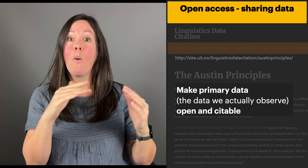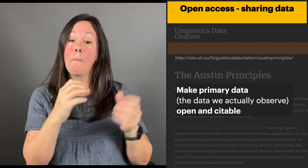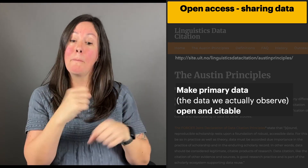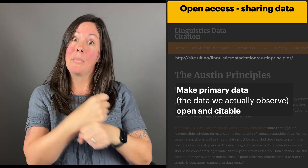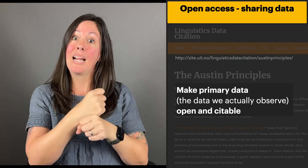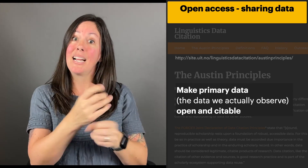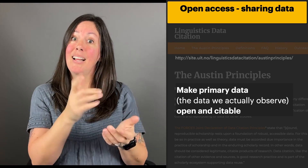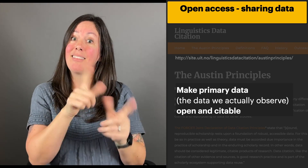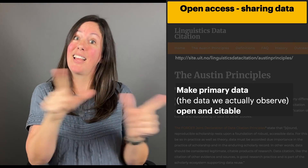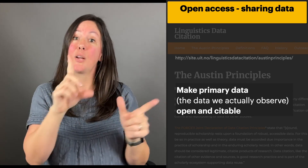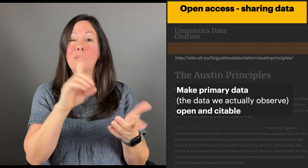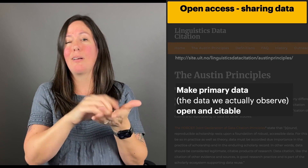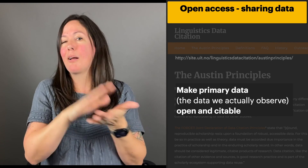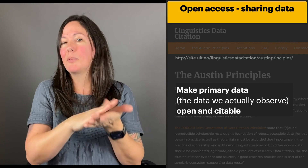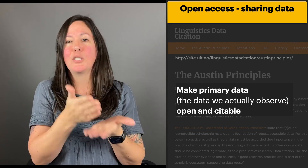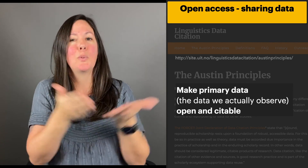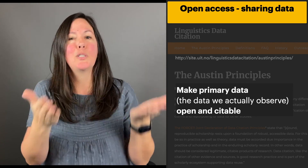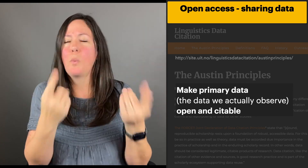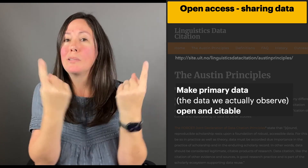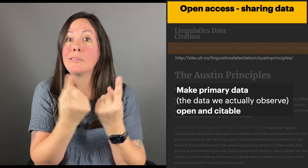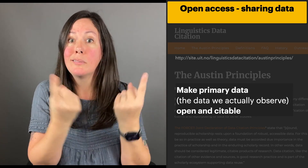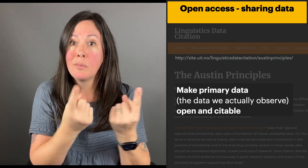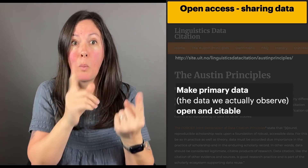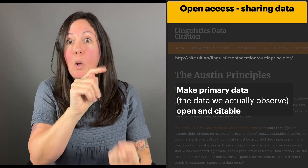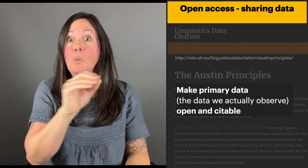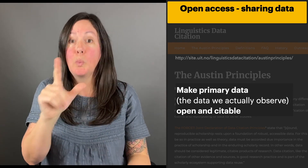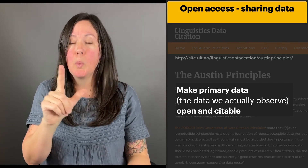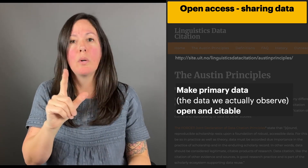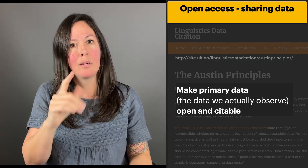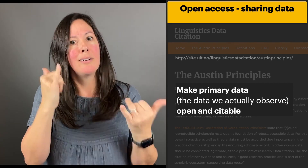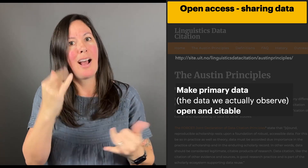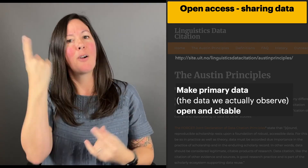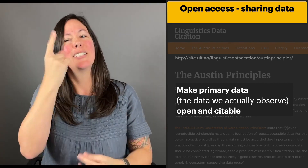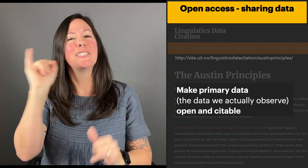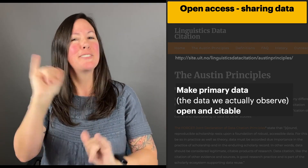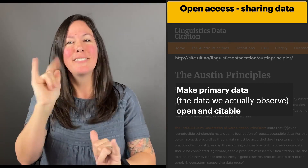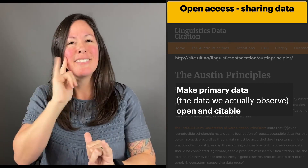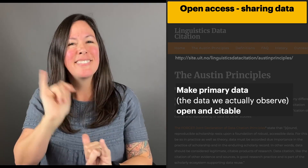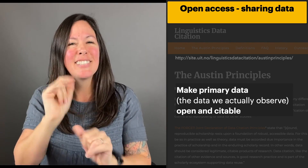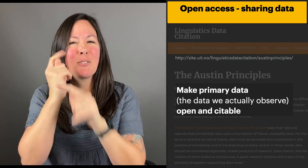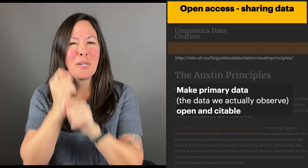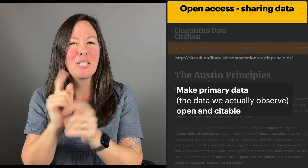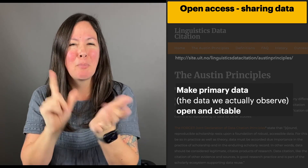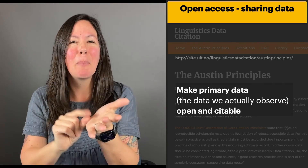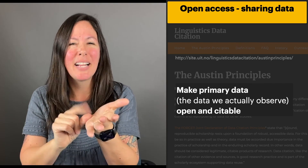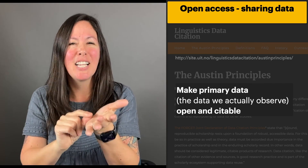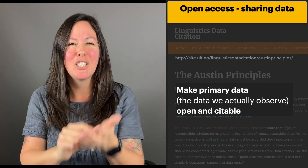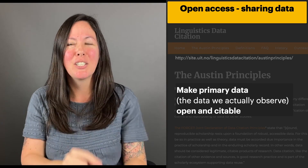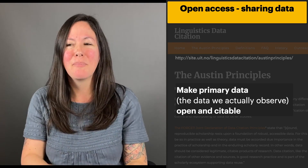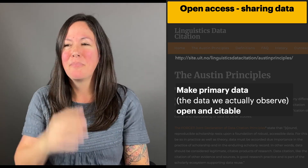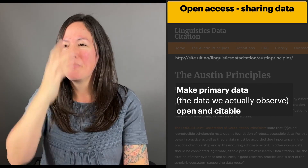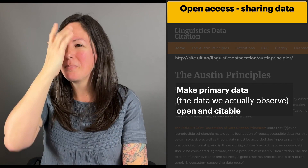scholarship and needs to be included in those kinds of considerations so as we're making these